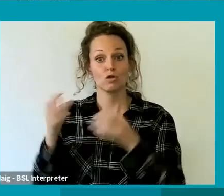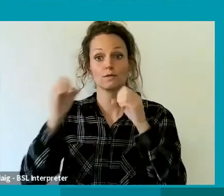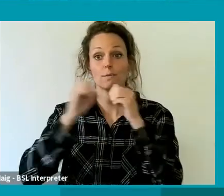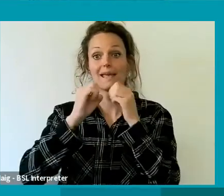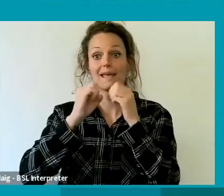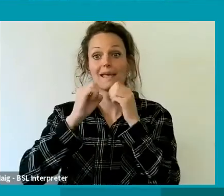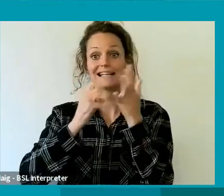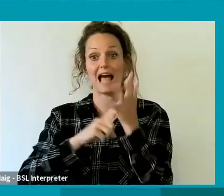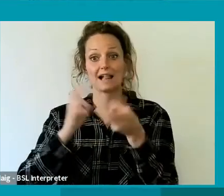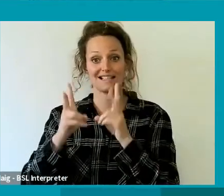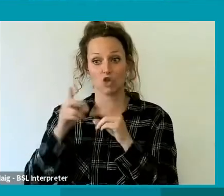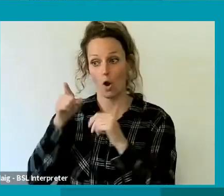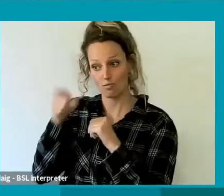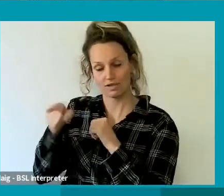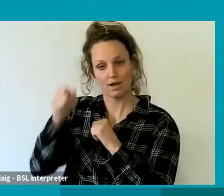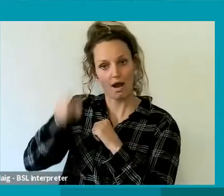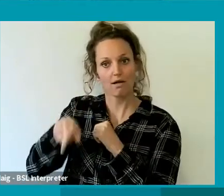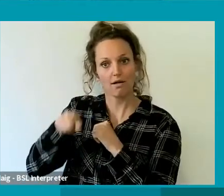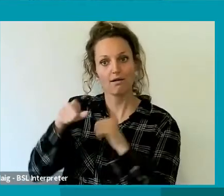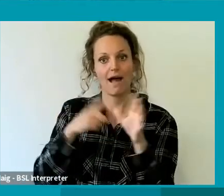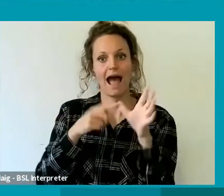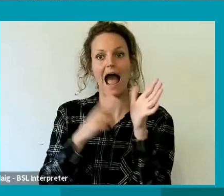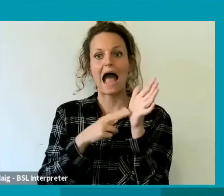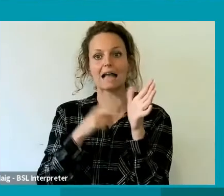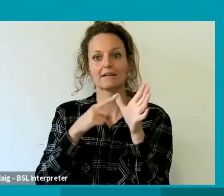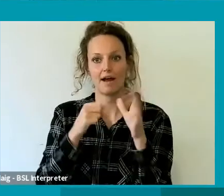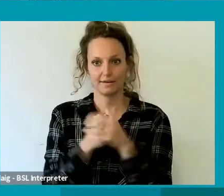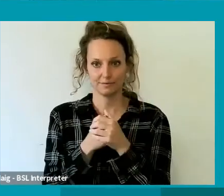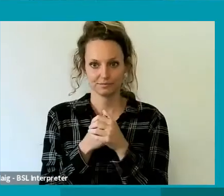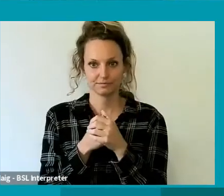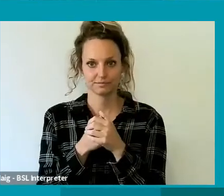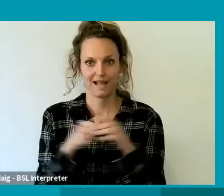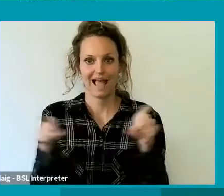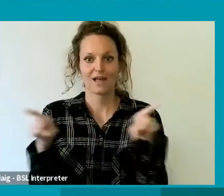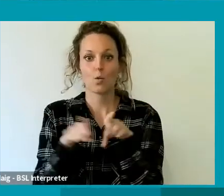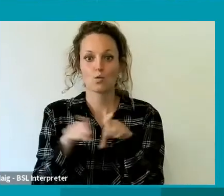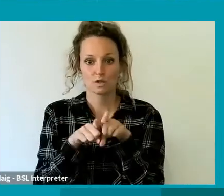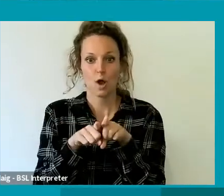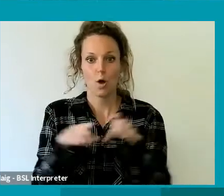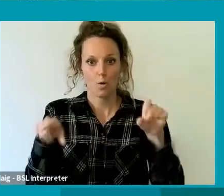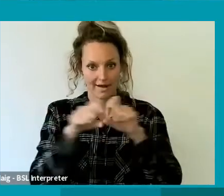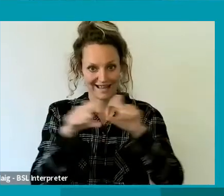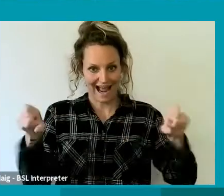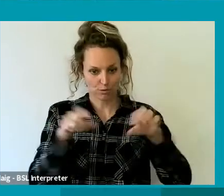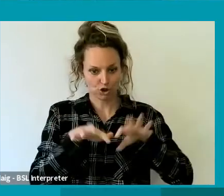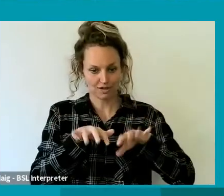Who's Anna and also also our fabulous caption lady, Kimberly both looking fabulous today.